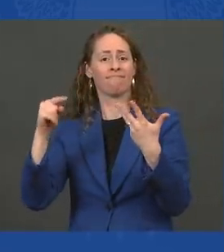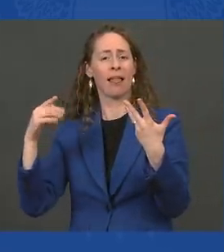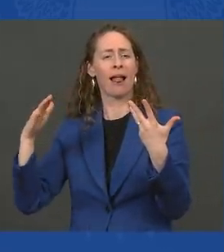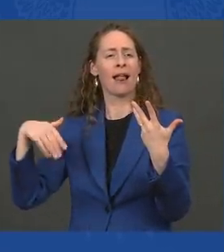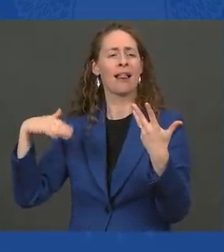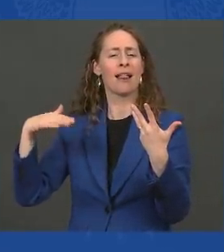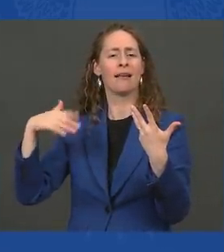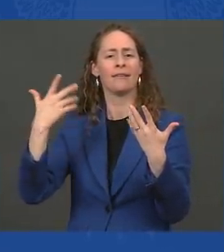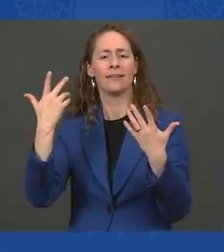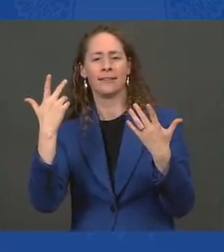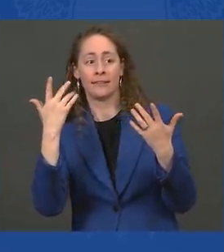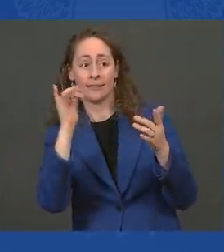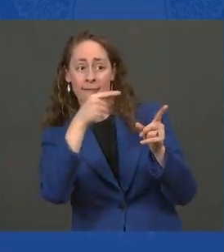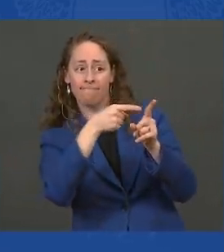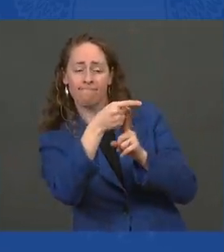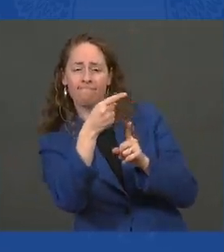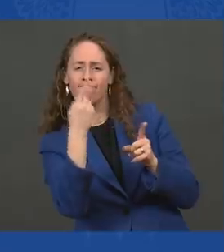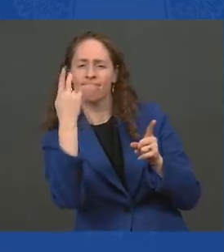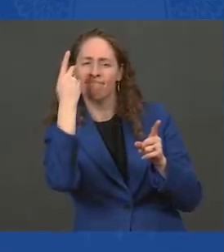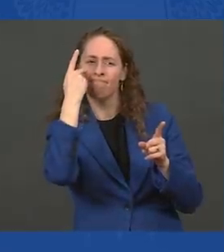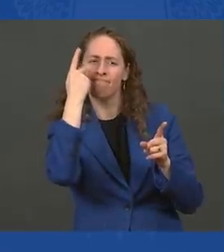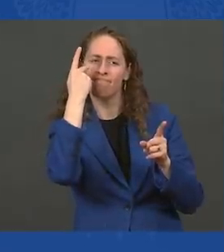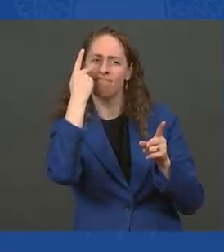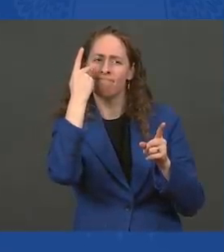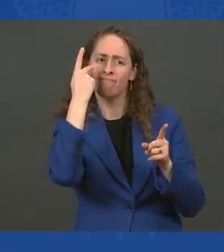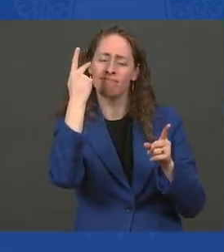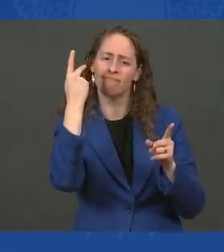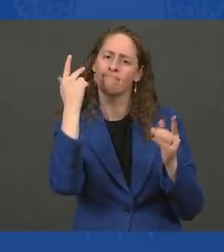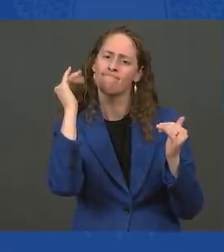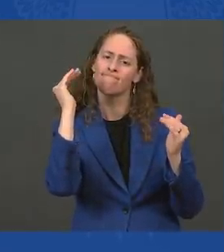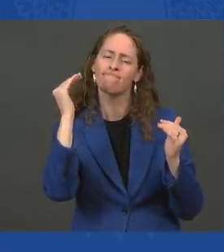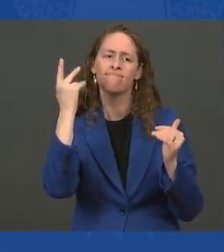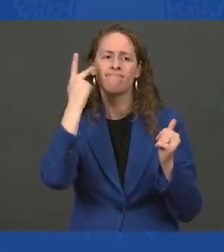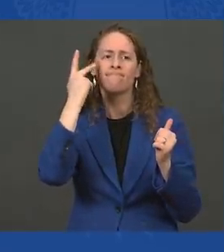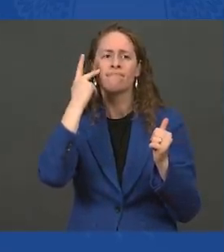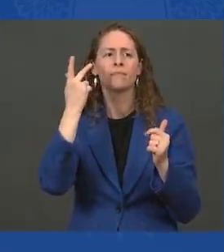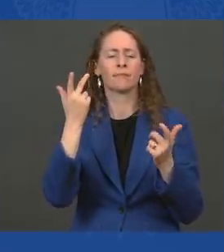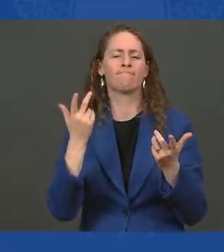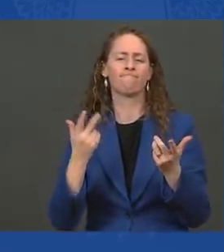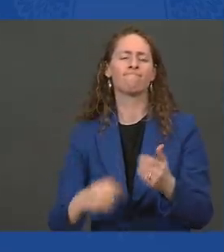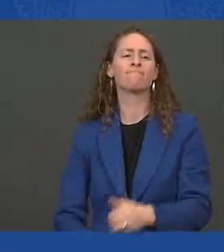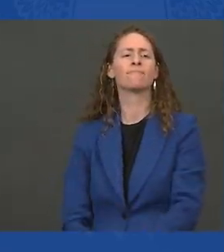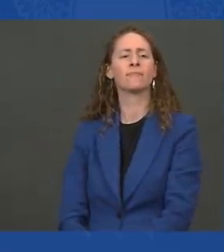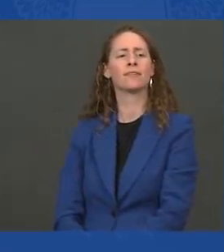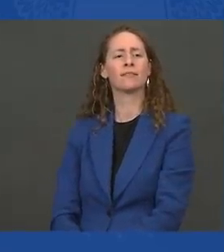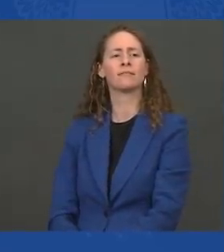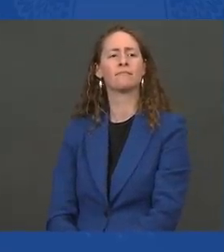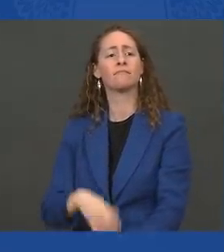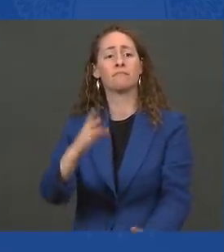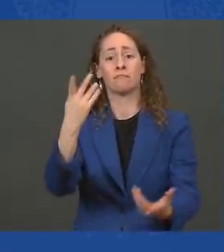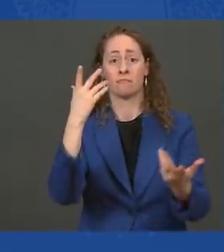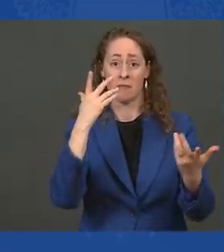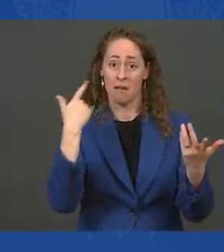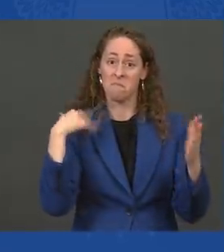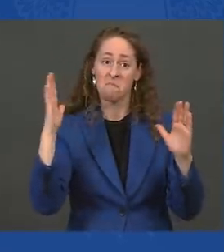fundamentally different than in the past. And in terms of -- what was the second part of the question?